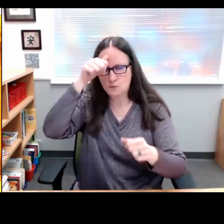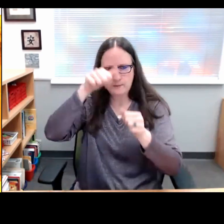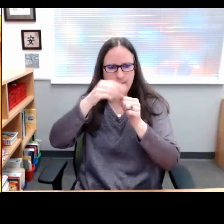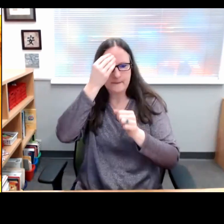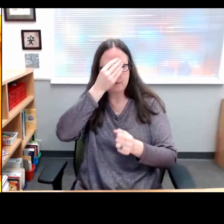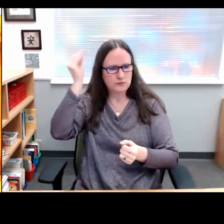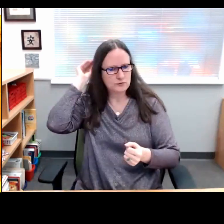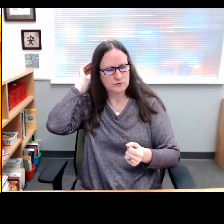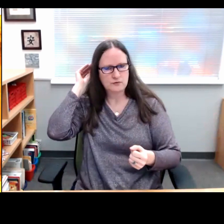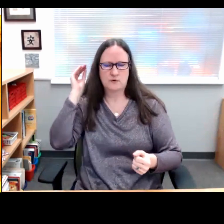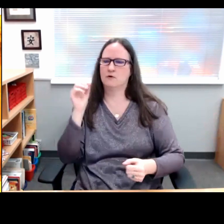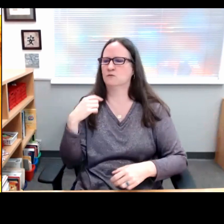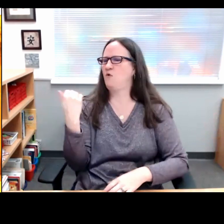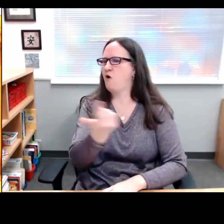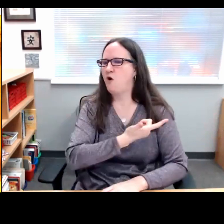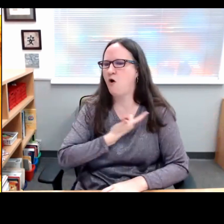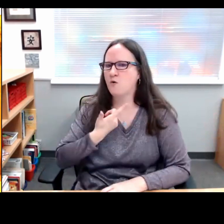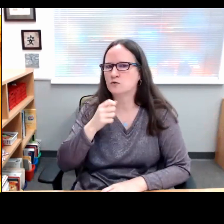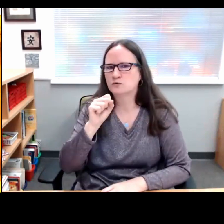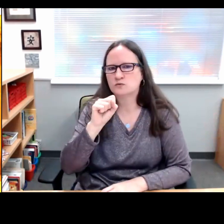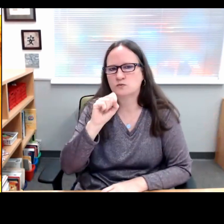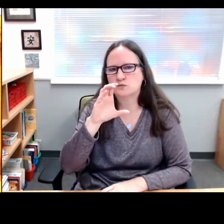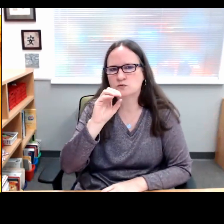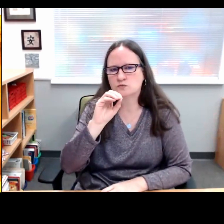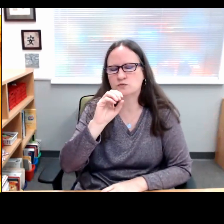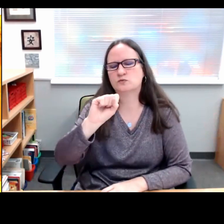So, where are we from? Now, just always keep in the back of your mind